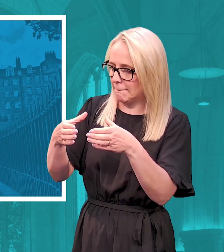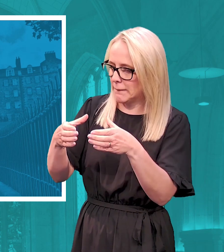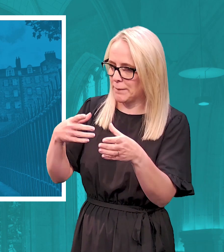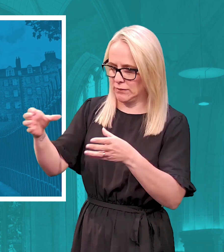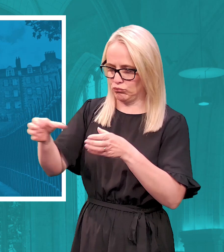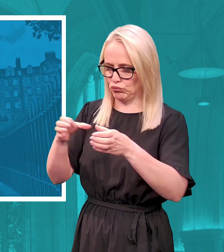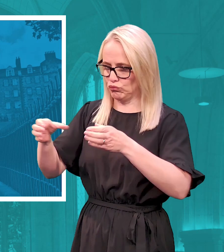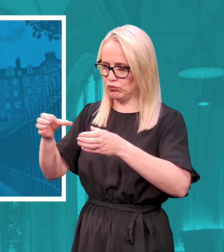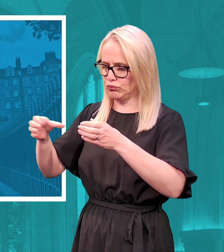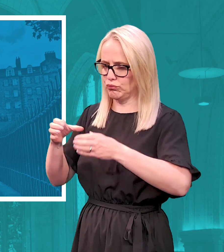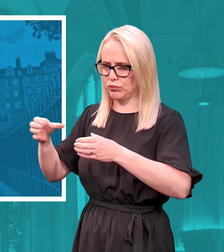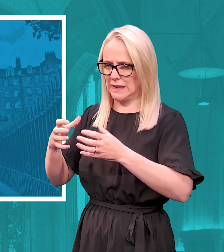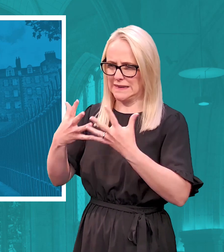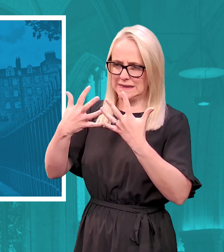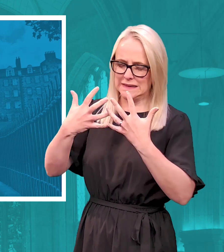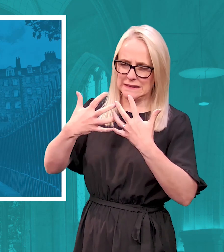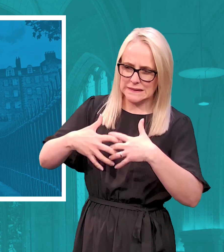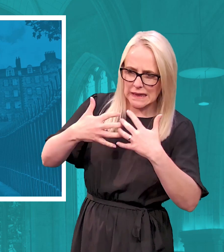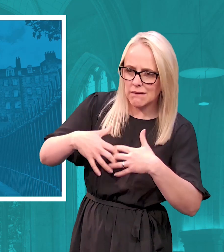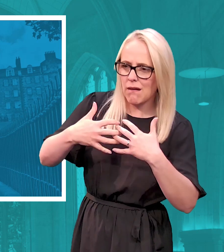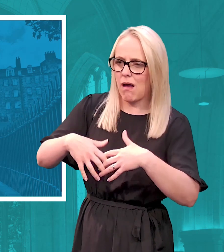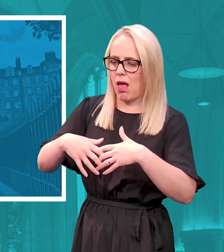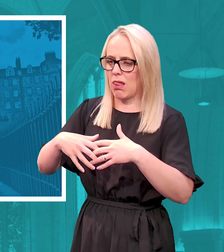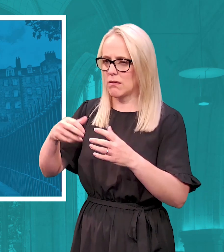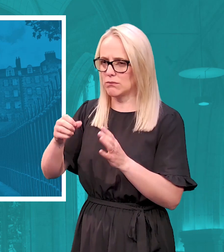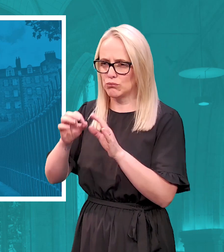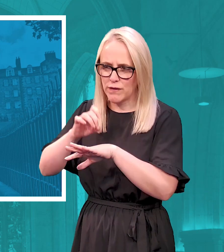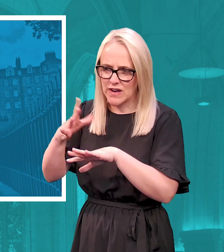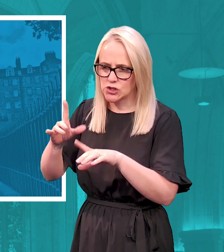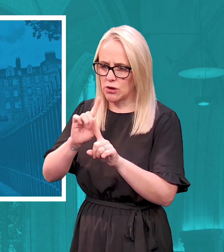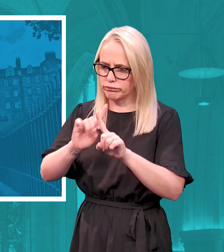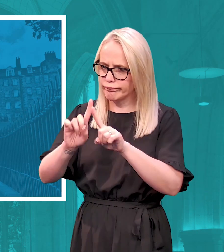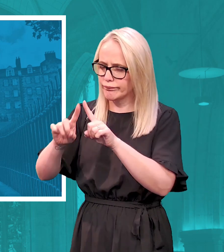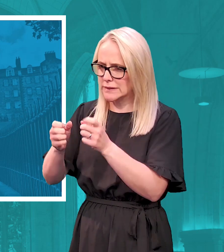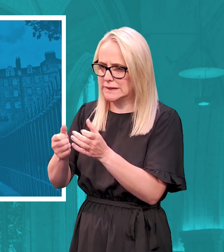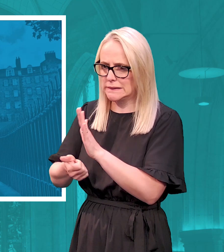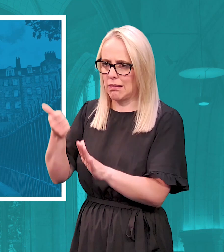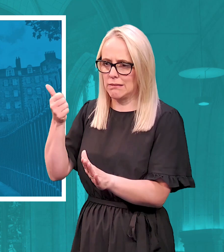and administrative skills that are appropriate for the Land and Buildings Division of the church.